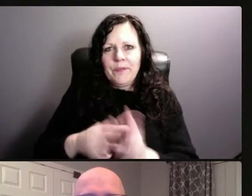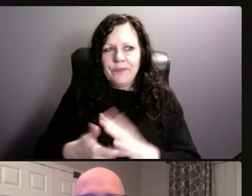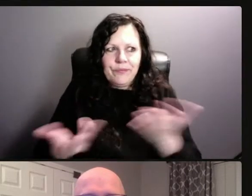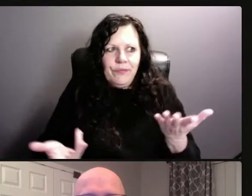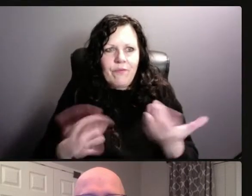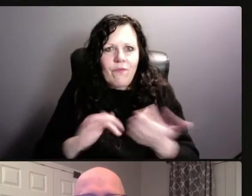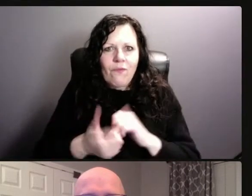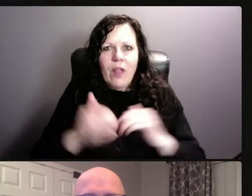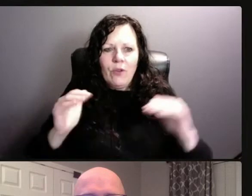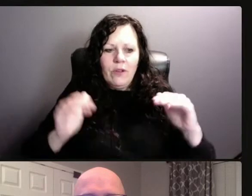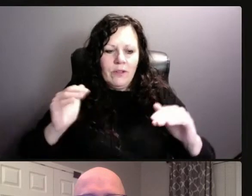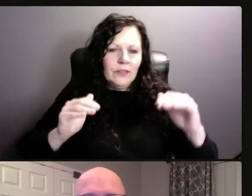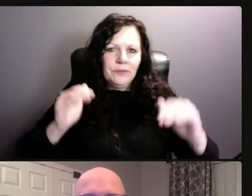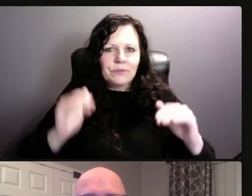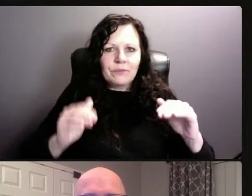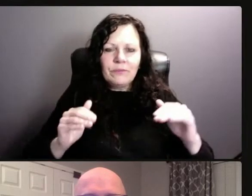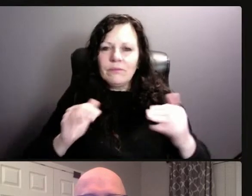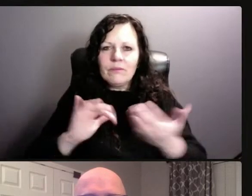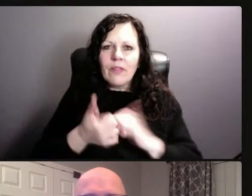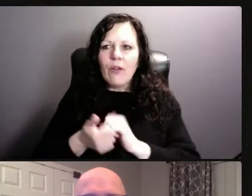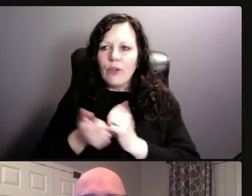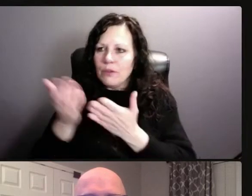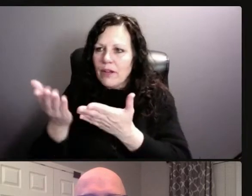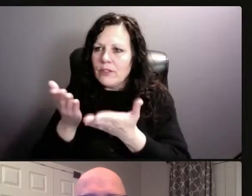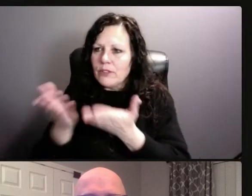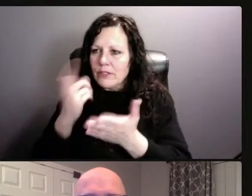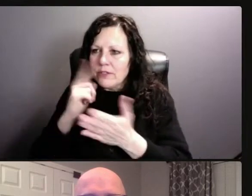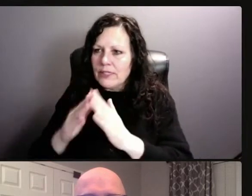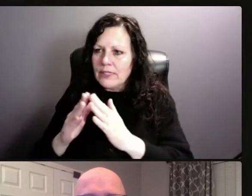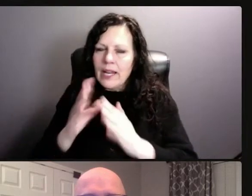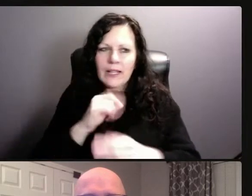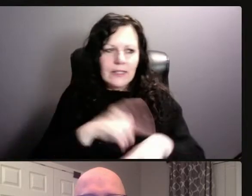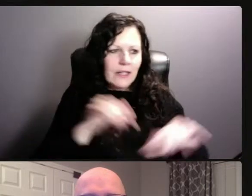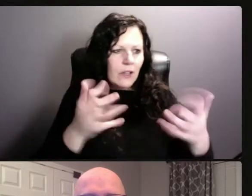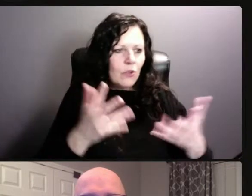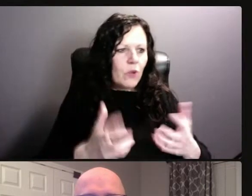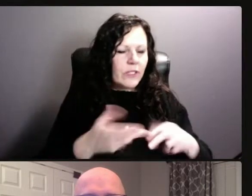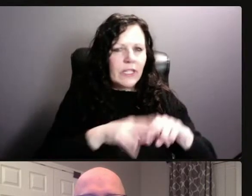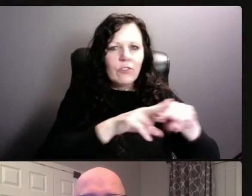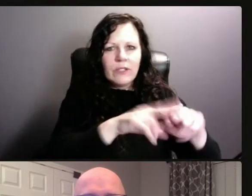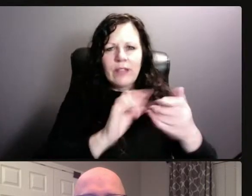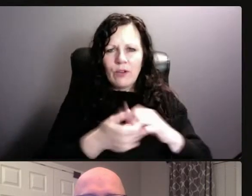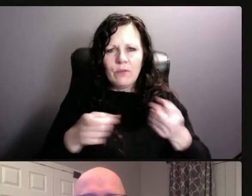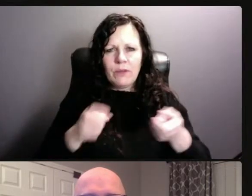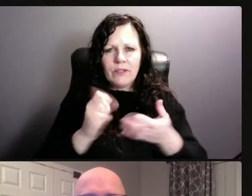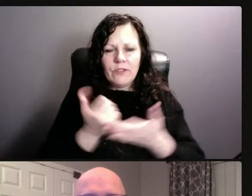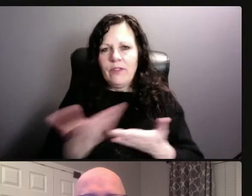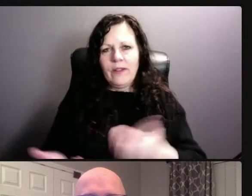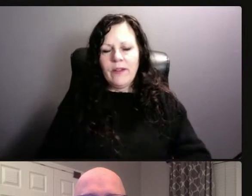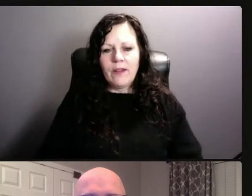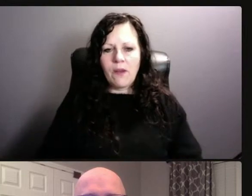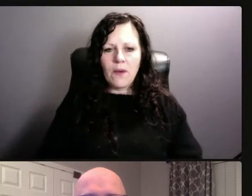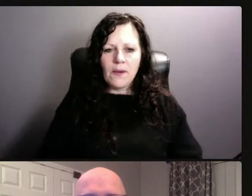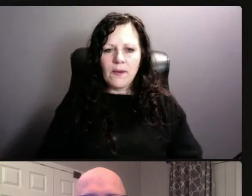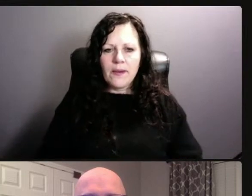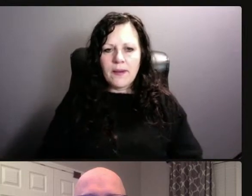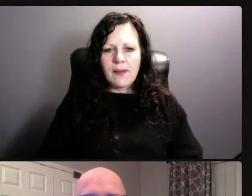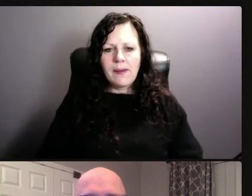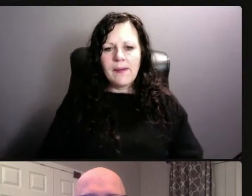WORK RIGHT. SO IT'S MAKING SURE THAT WE BALANCE THOSE NEEDS AND TRY TO CATCH UP SO THAT YOU CAN CONTINUE TO PROVIDE SERVICE TO